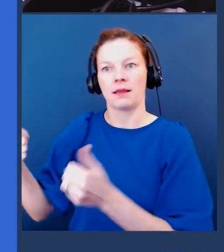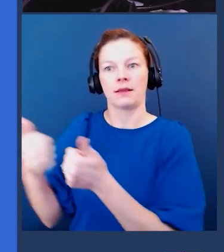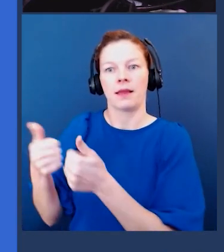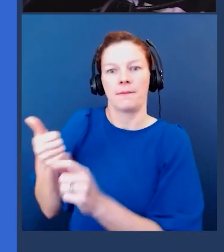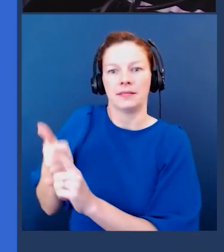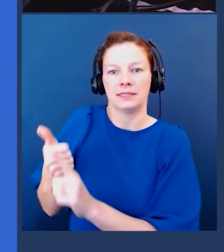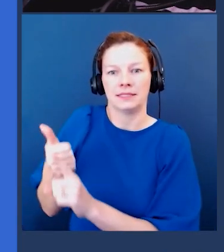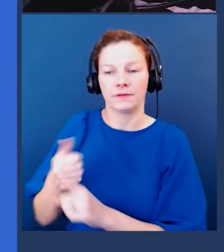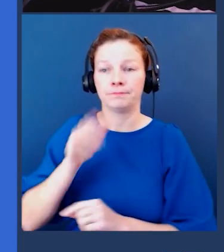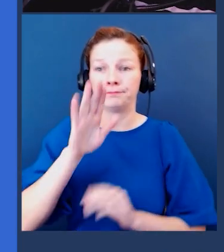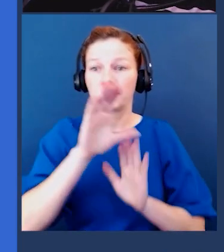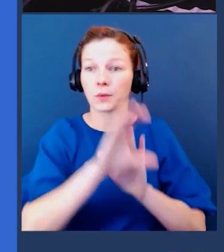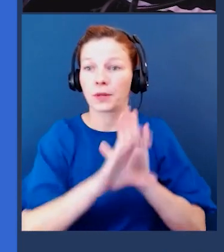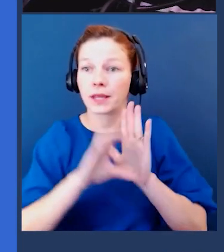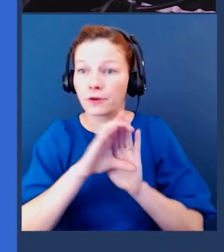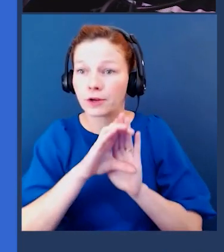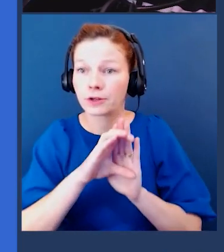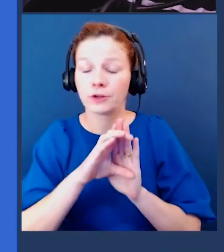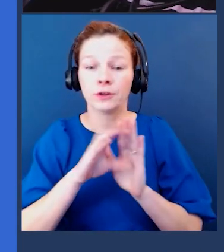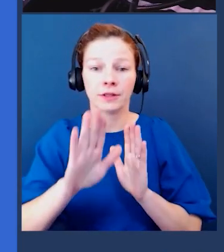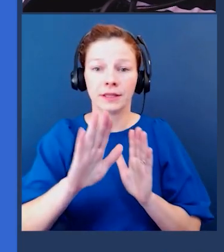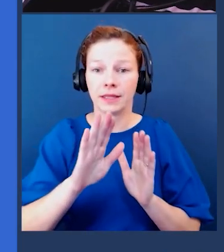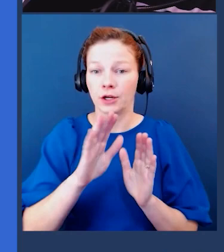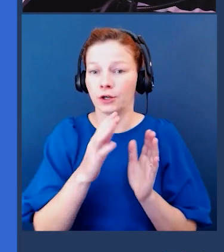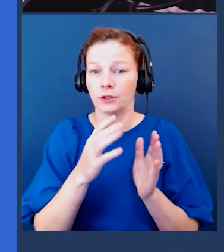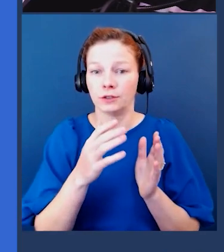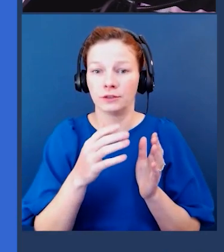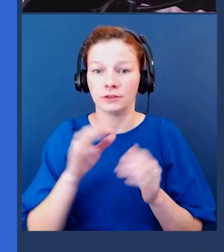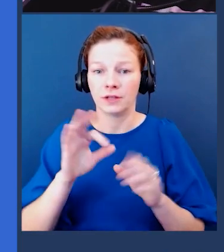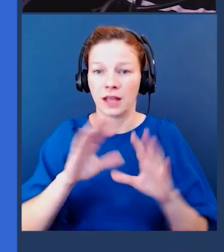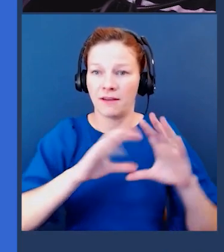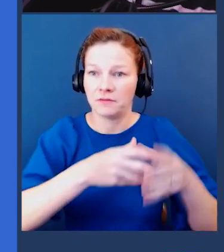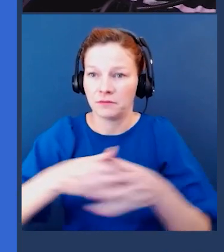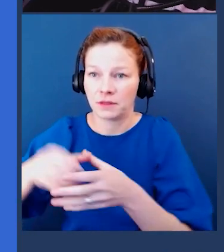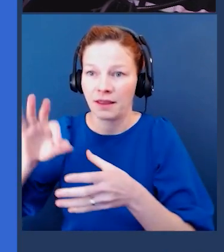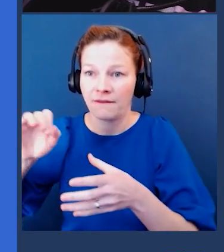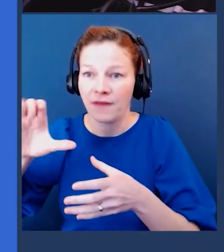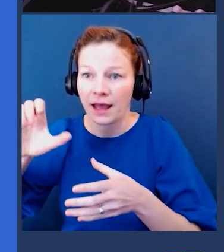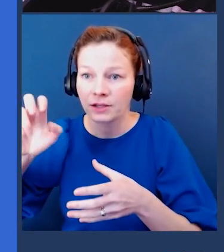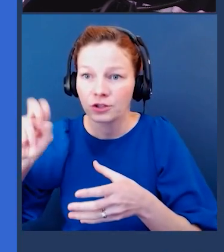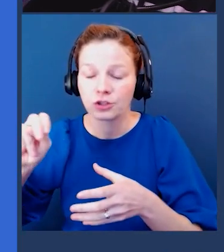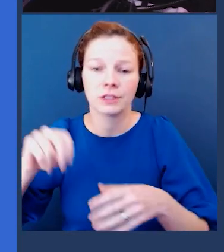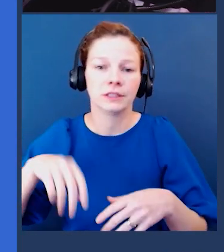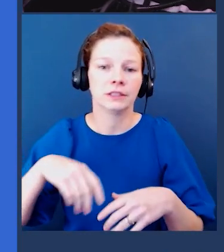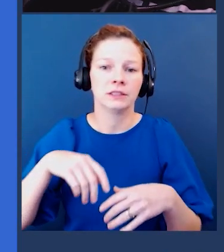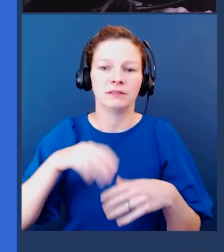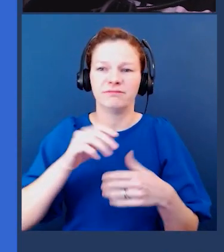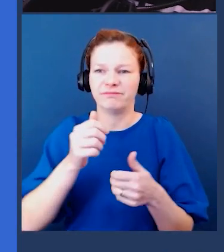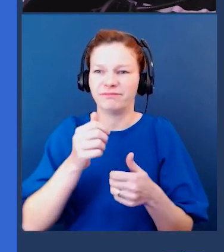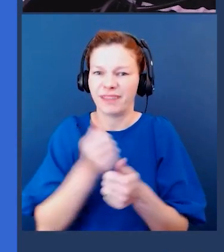the entire character's progression, faction reputation. In that case, specifically event item level